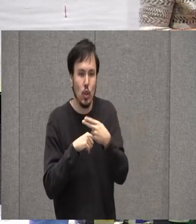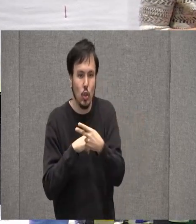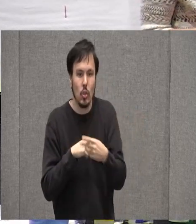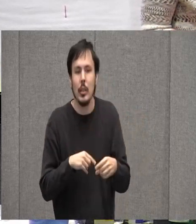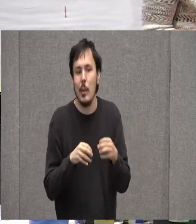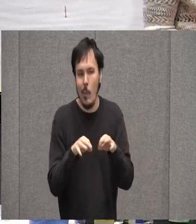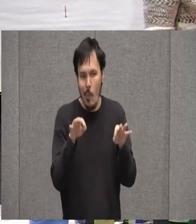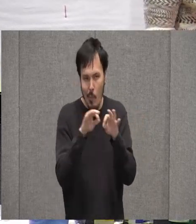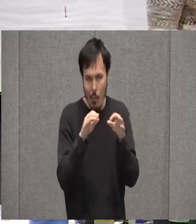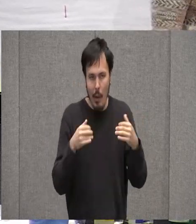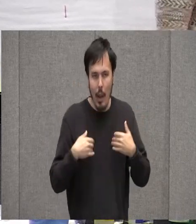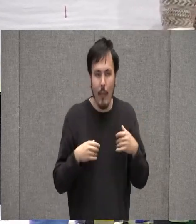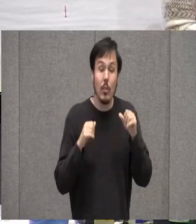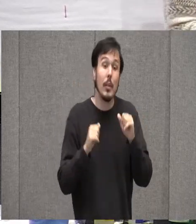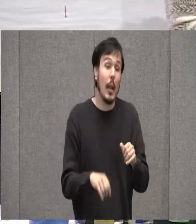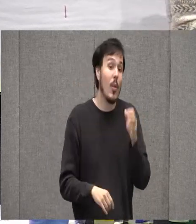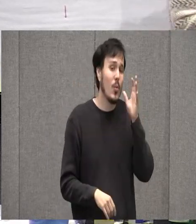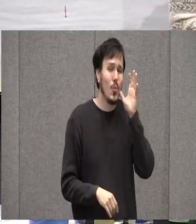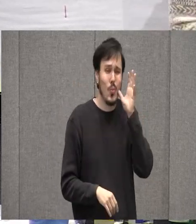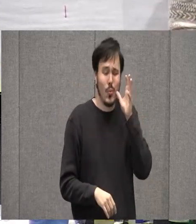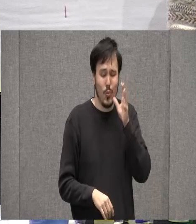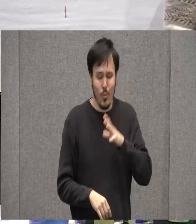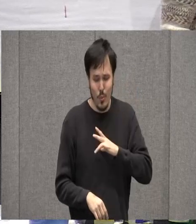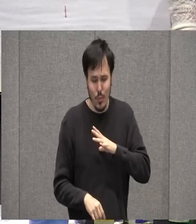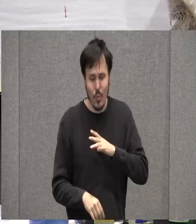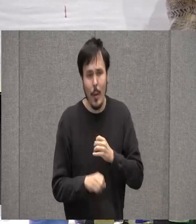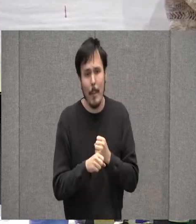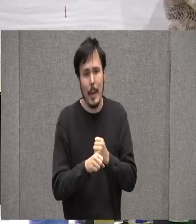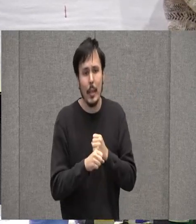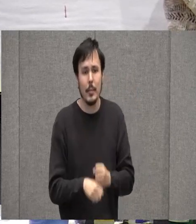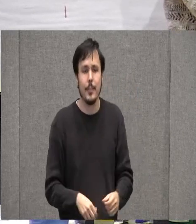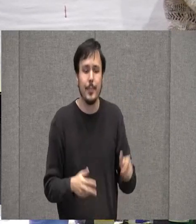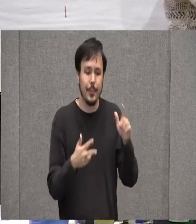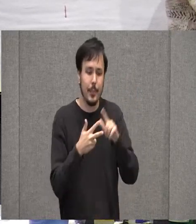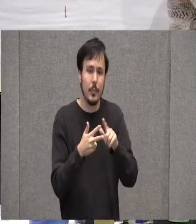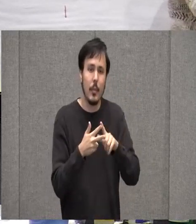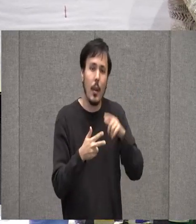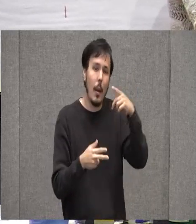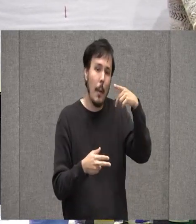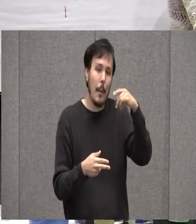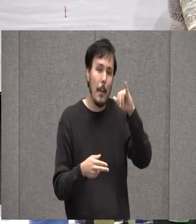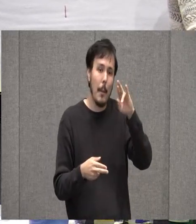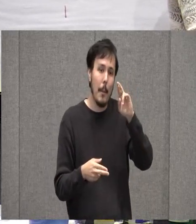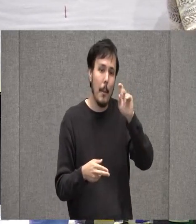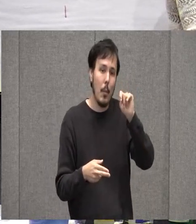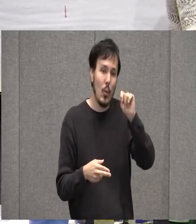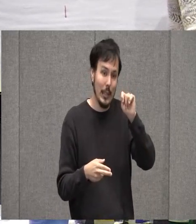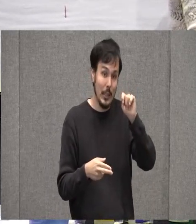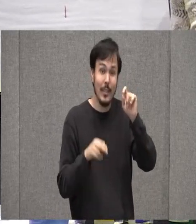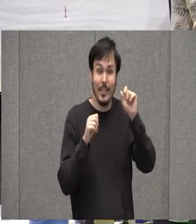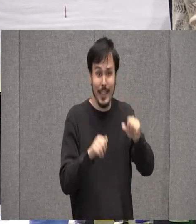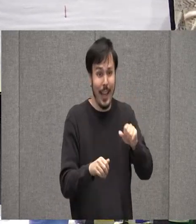and you can make really cool things. You can make prints out of everything, as it would happen.